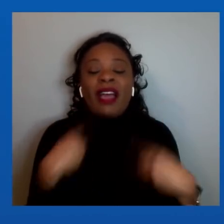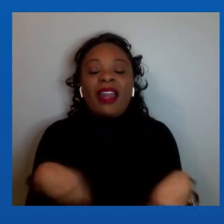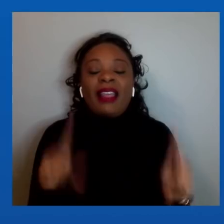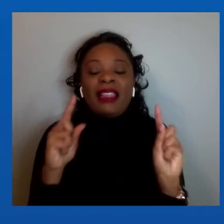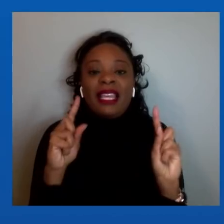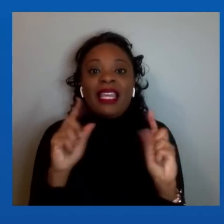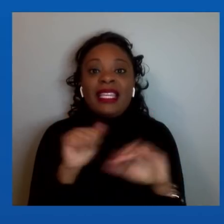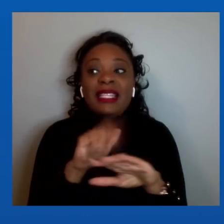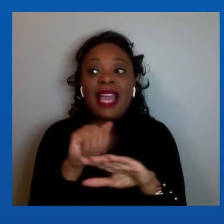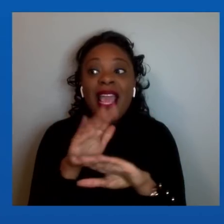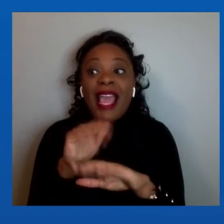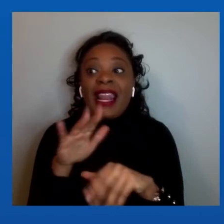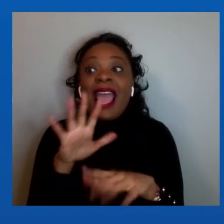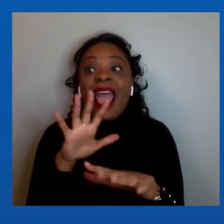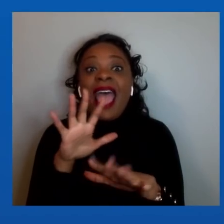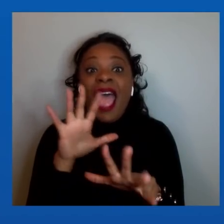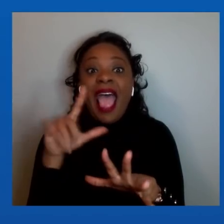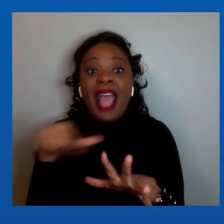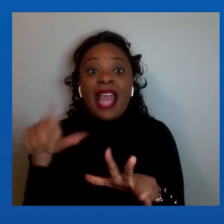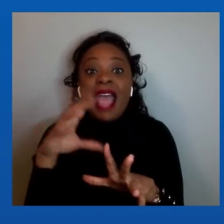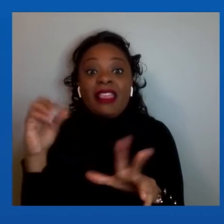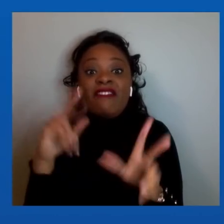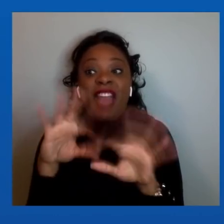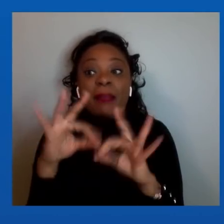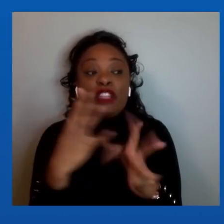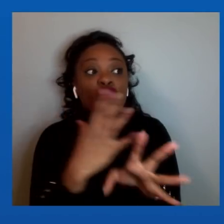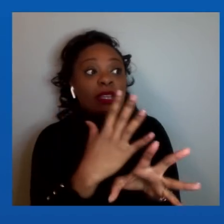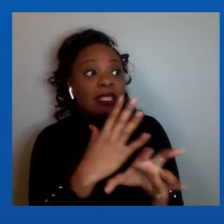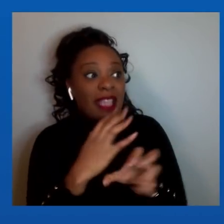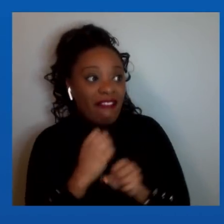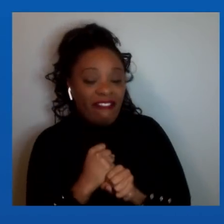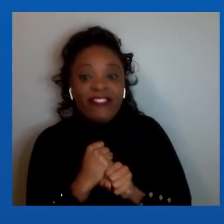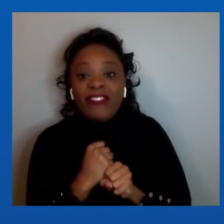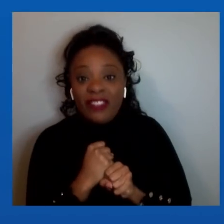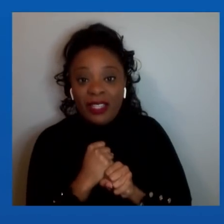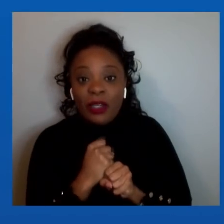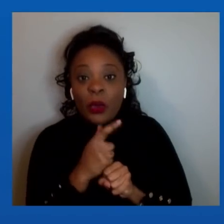to the people who need them most. Thank you.